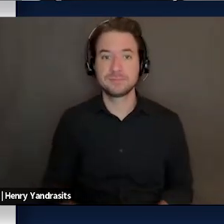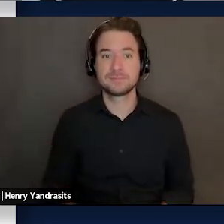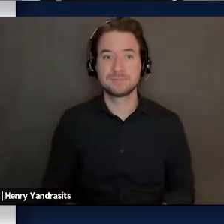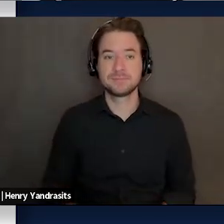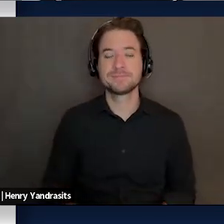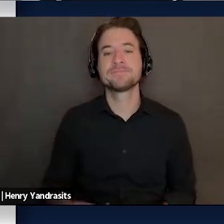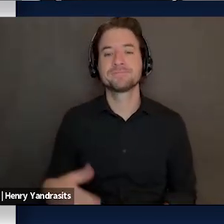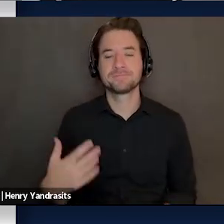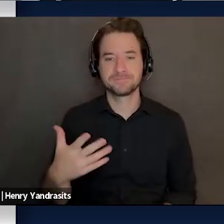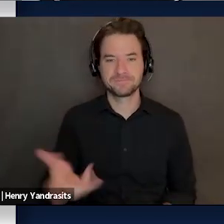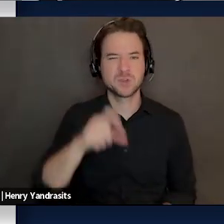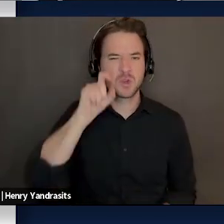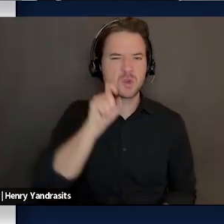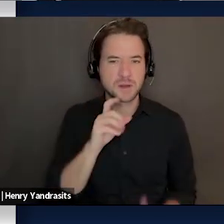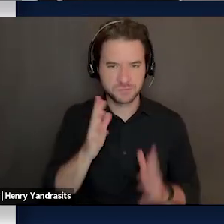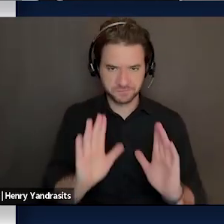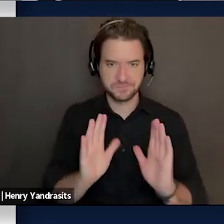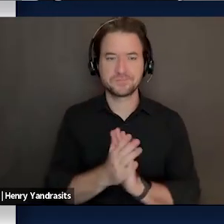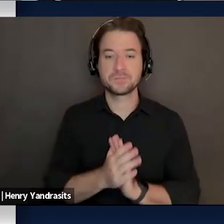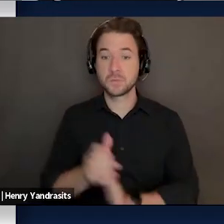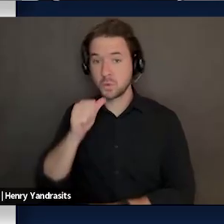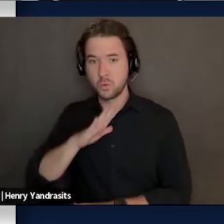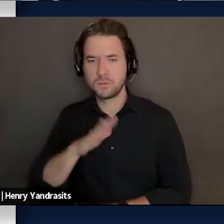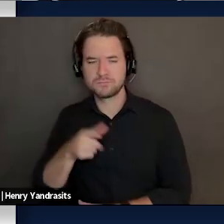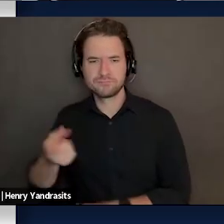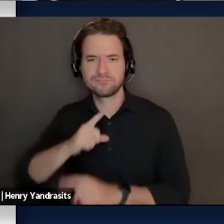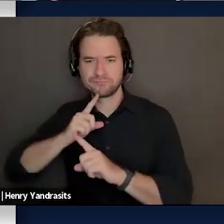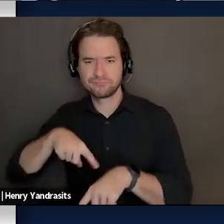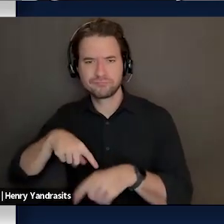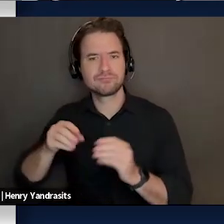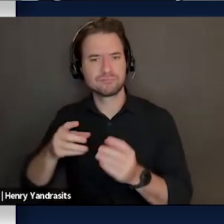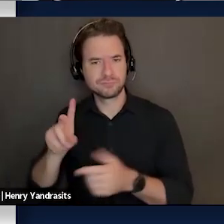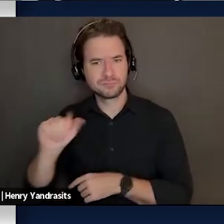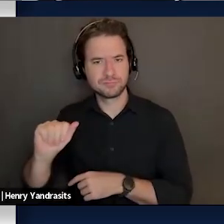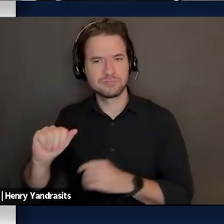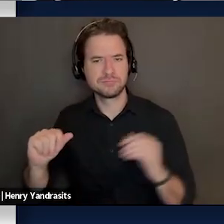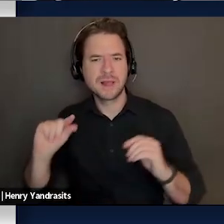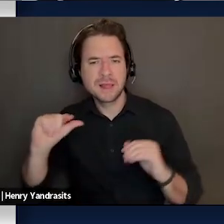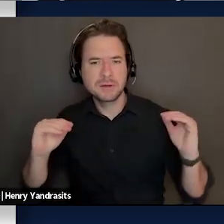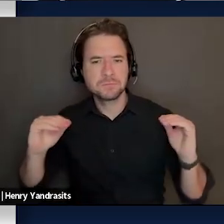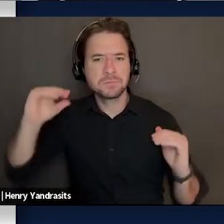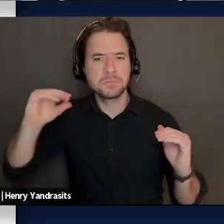And then when we look at sex differences, women report disabilities slightly more often than men within the survey.